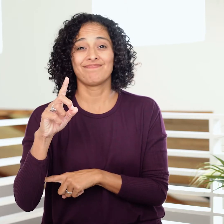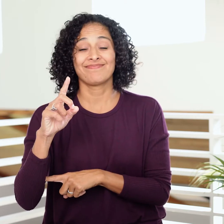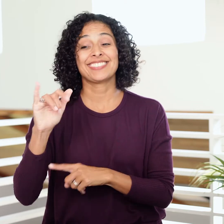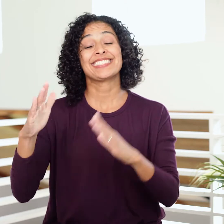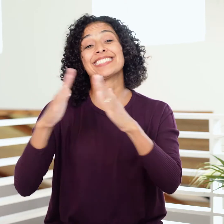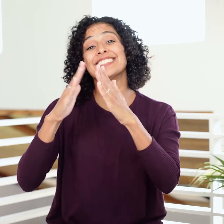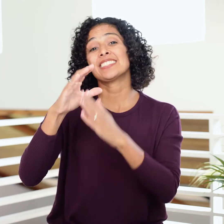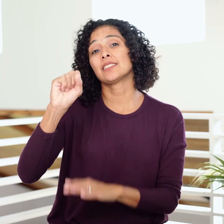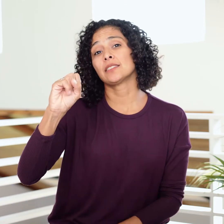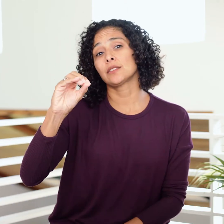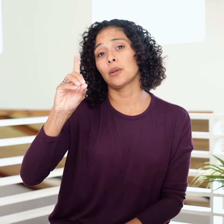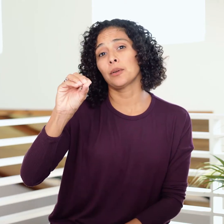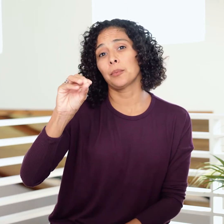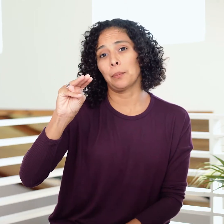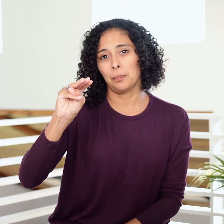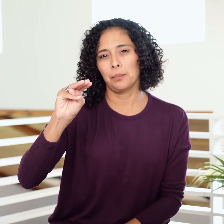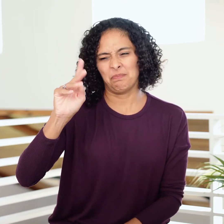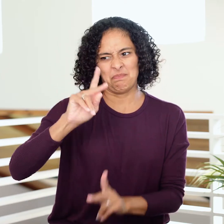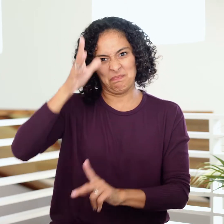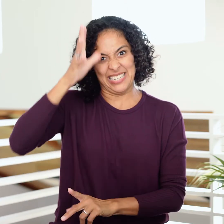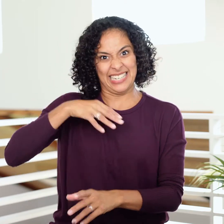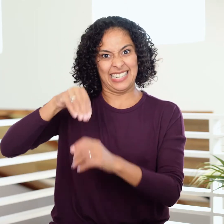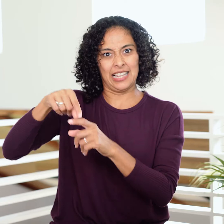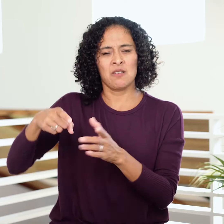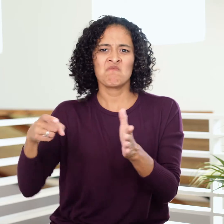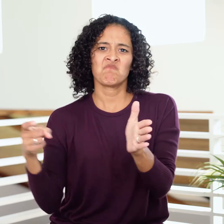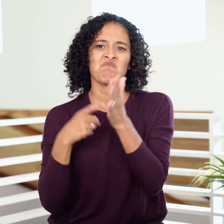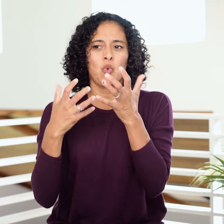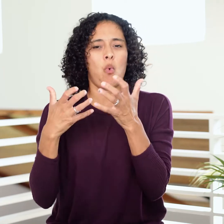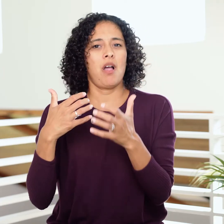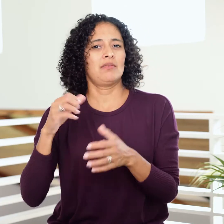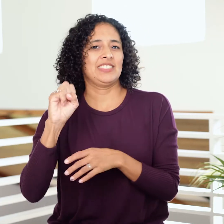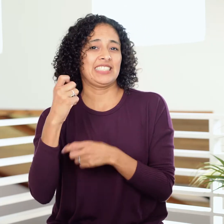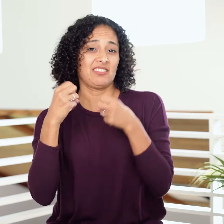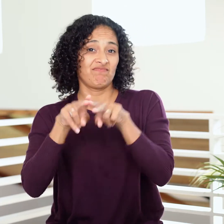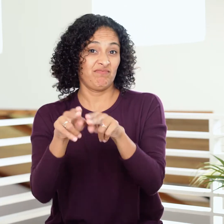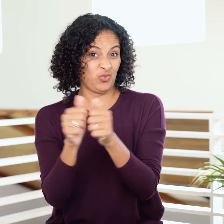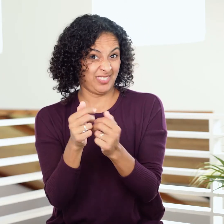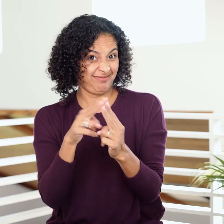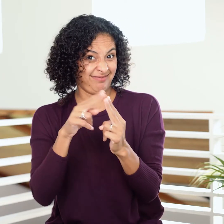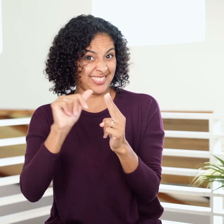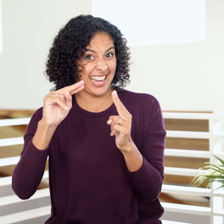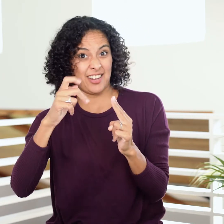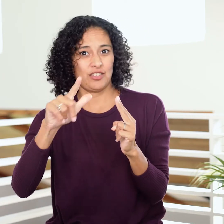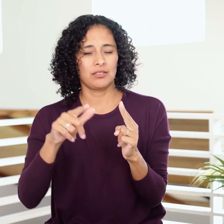The men of Sodom demand to have sex with them.